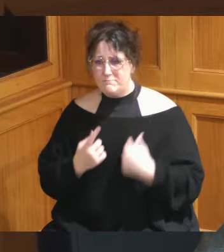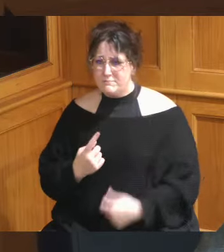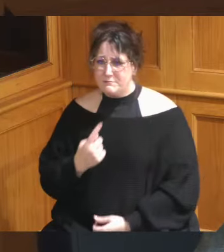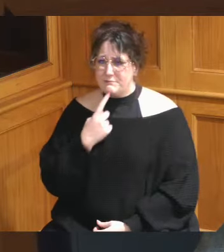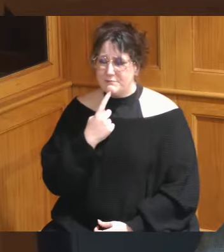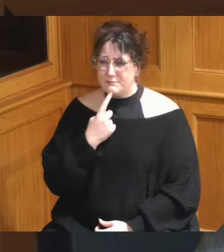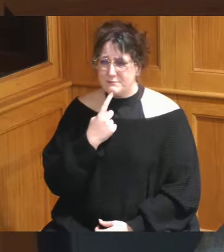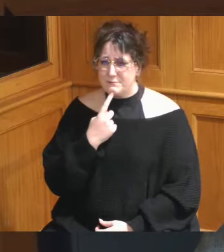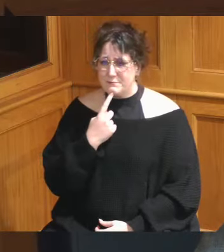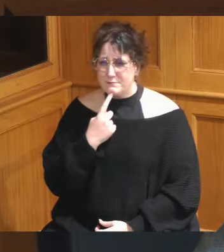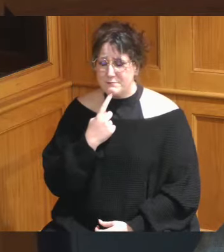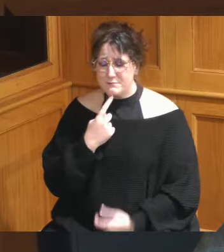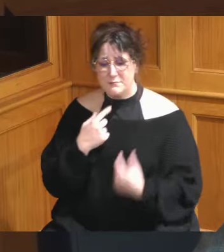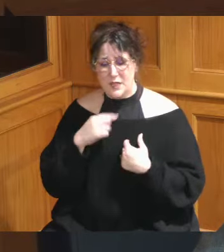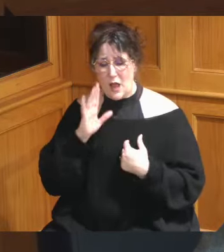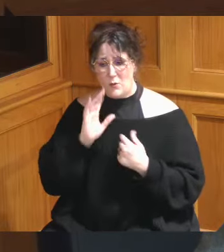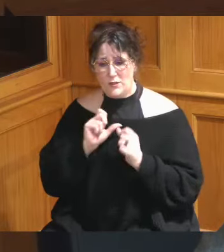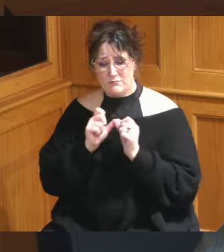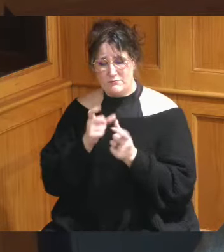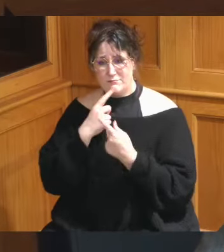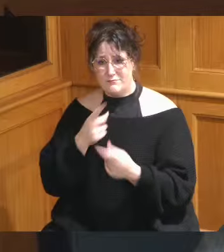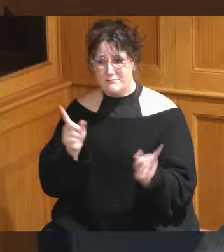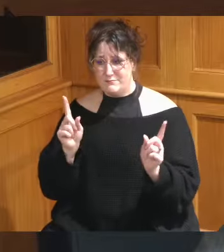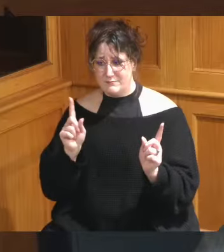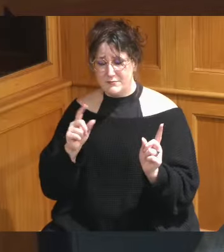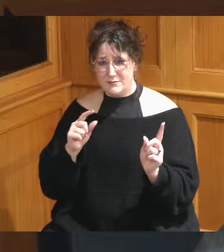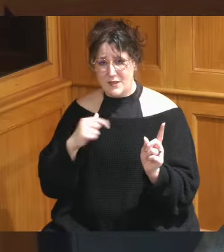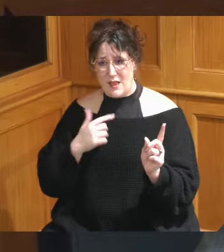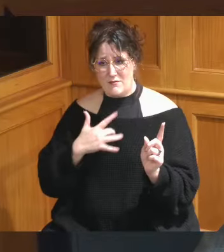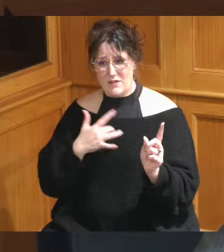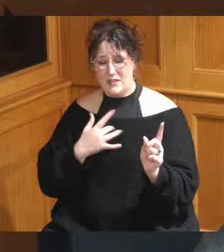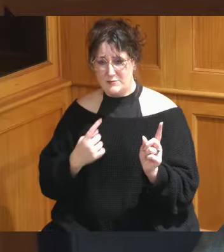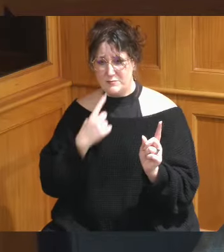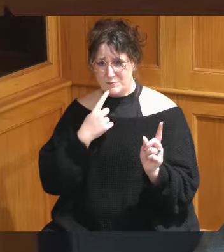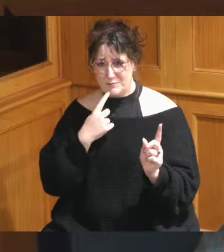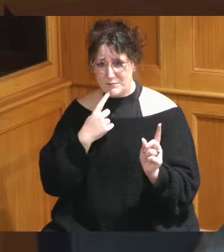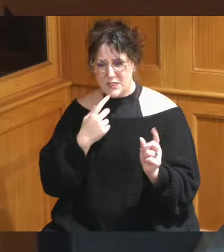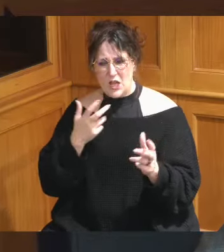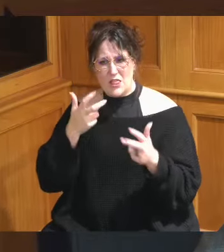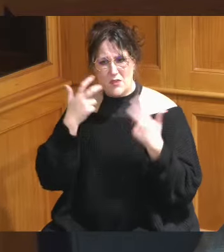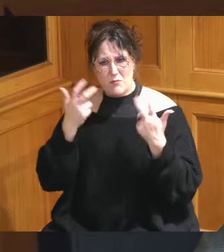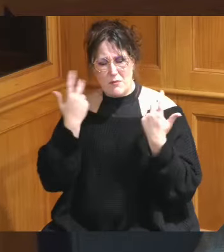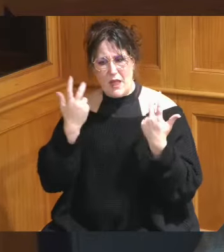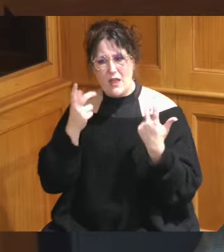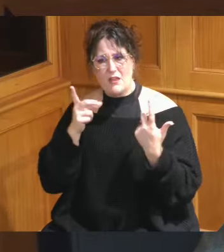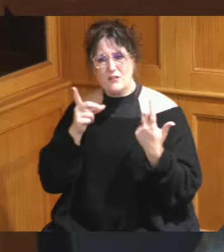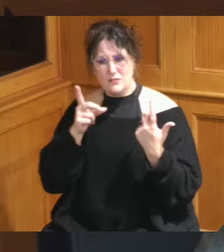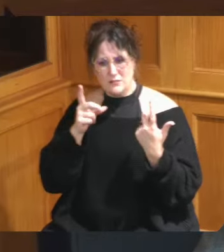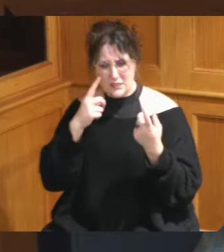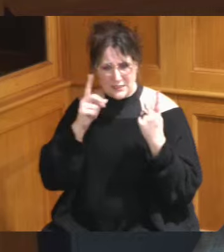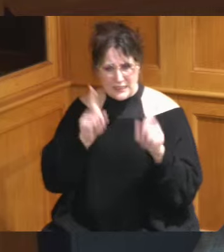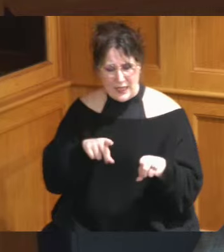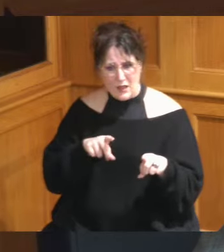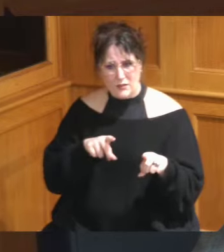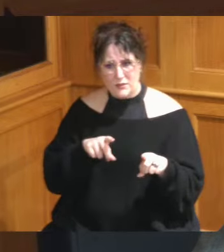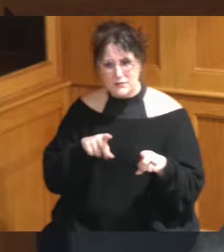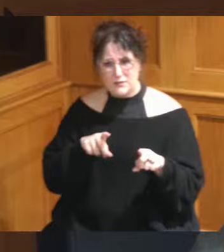and I'm gonna continue to say it. The new Bengals deal counted out the taxpayers. They got less than